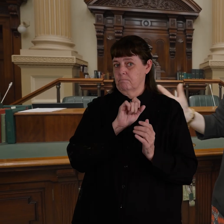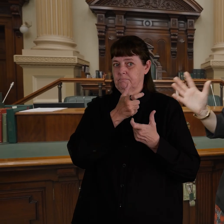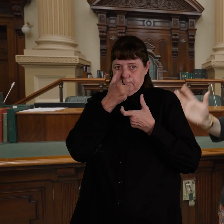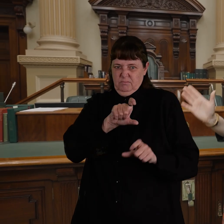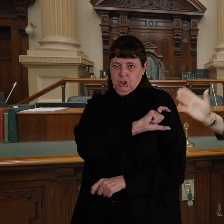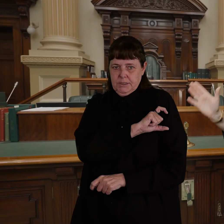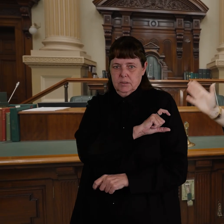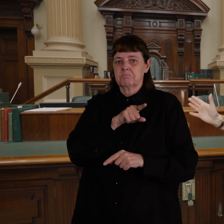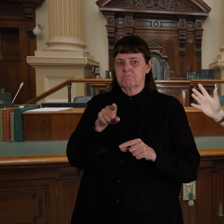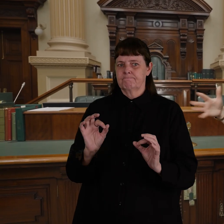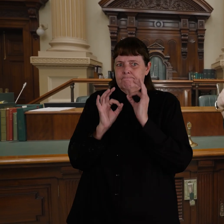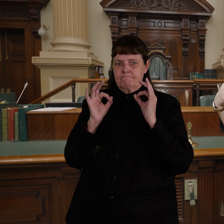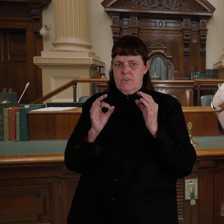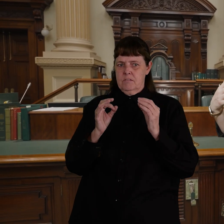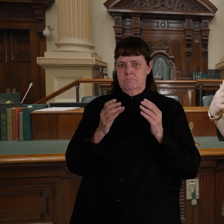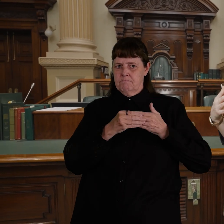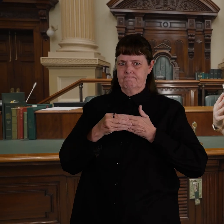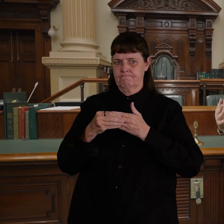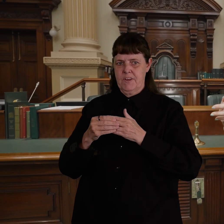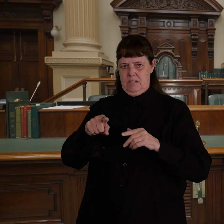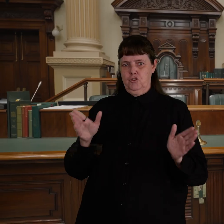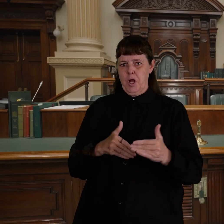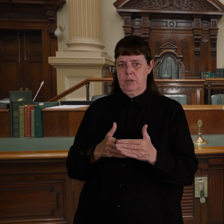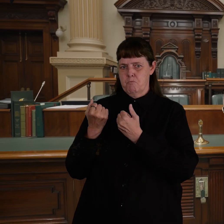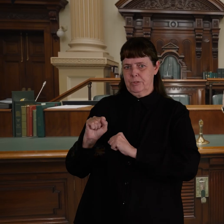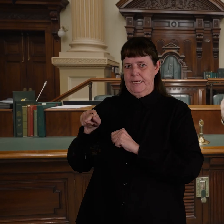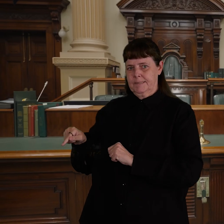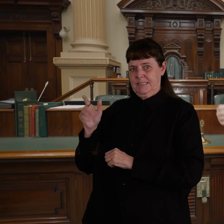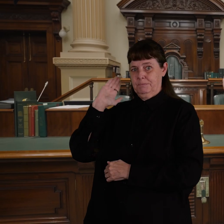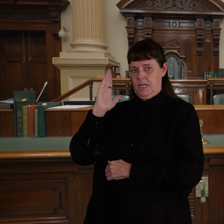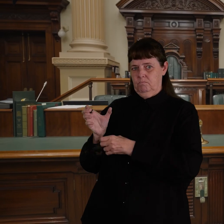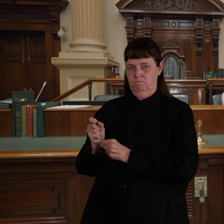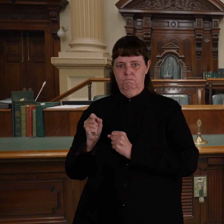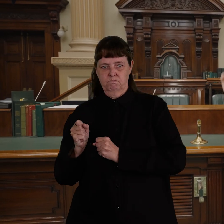At the start of every sitting day, the serjeant at arms escorts the speaker in with the mace,